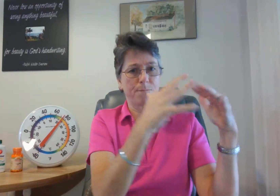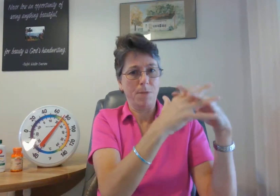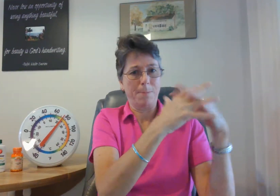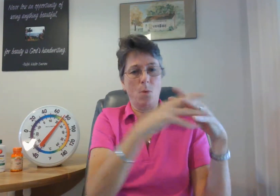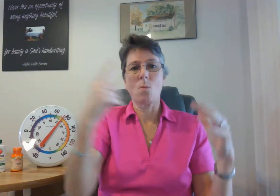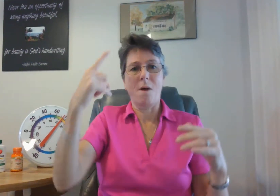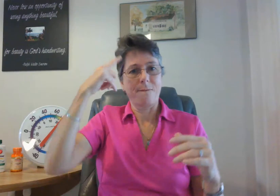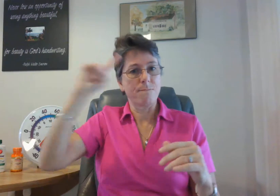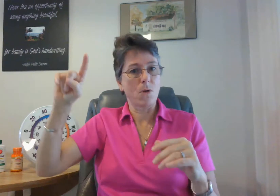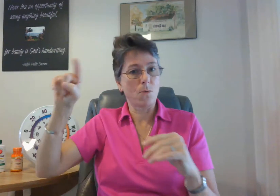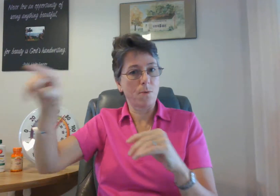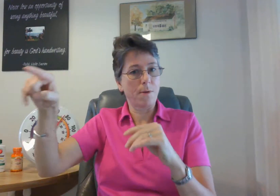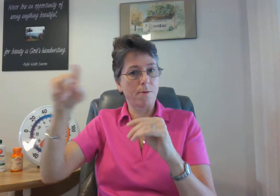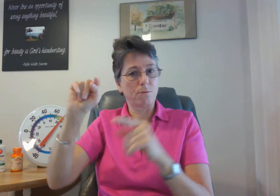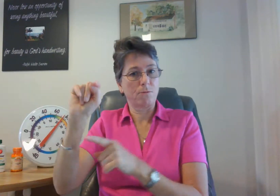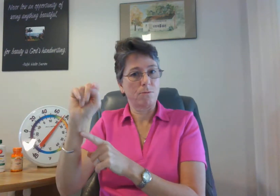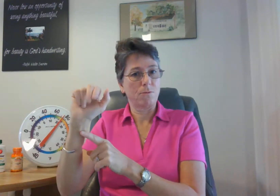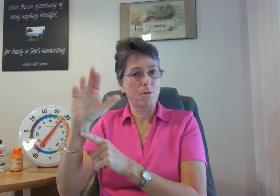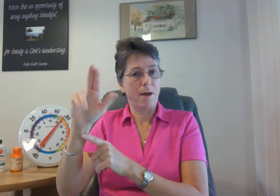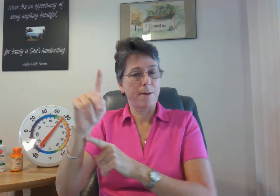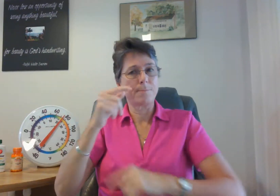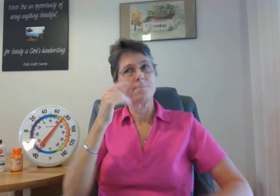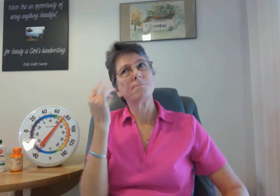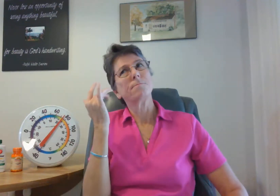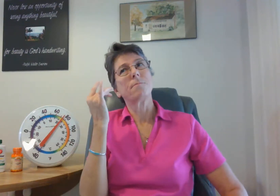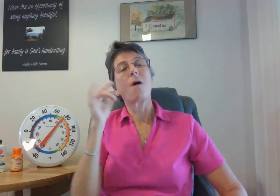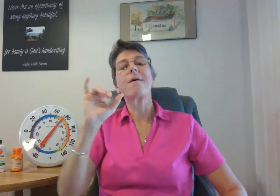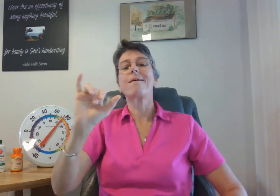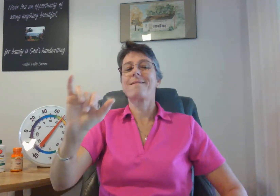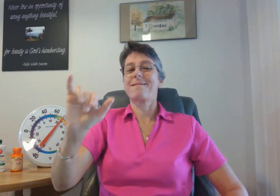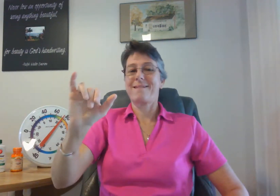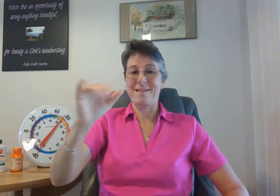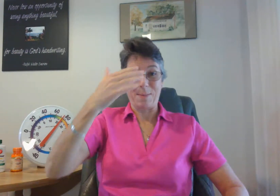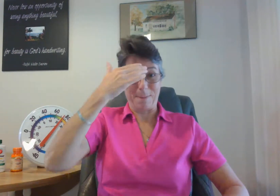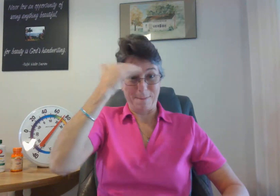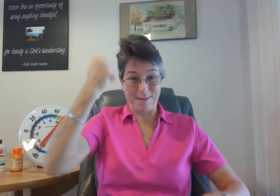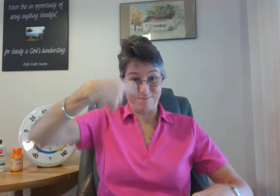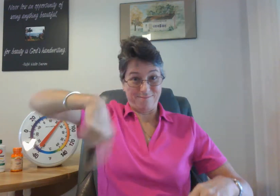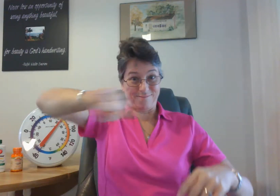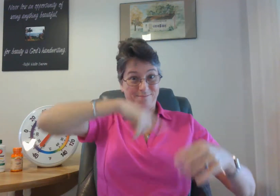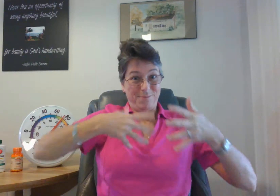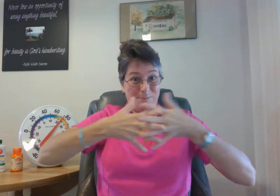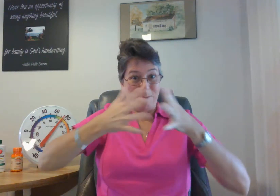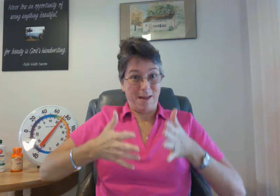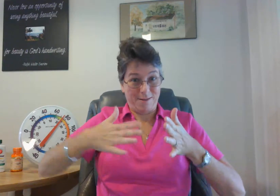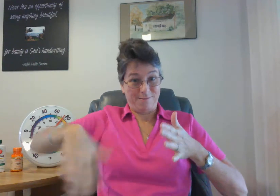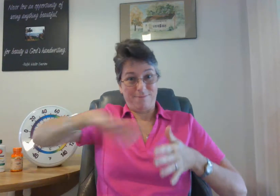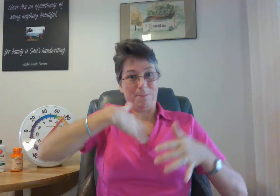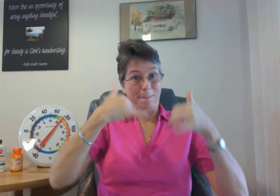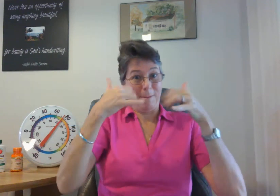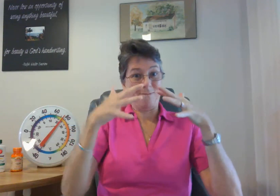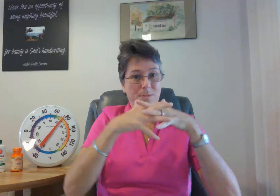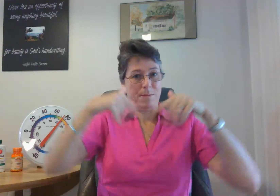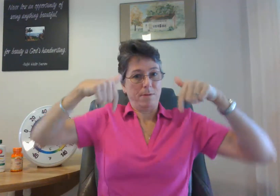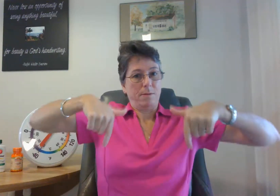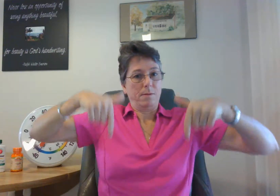See medicine.